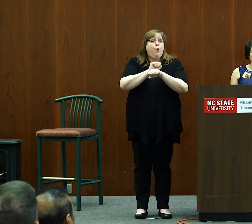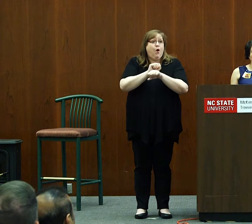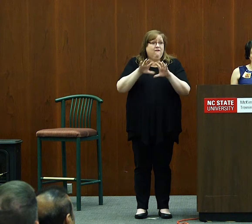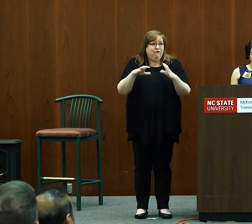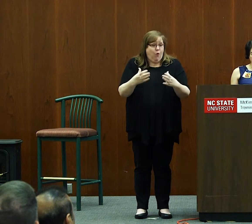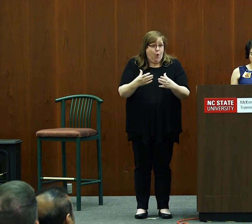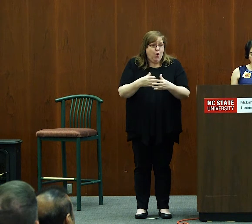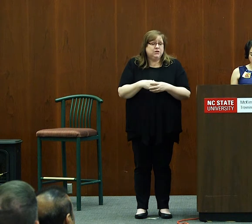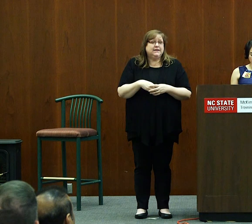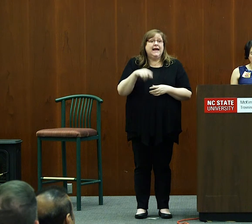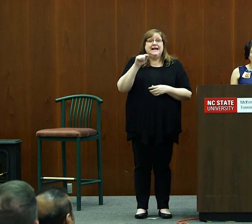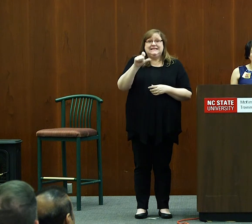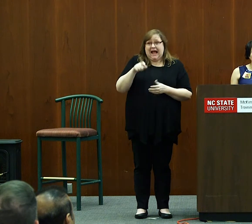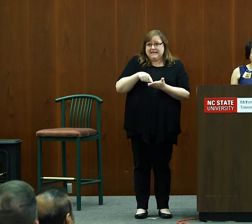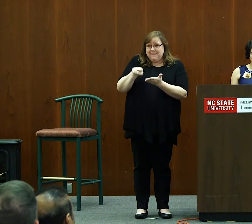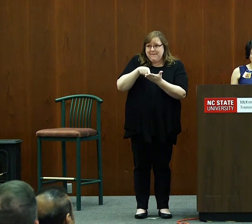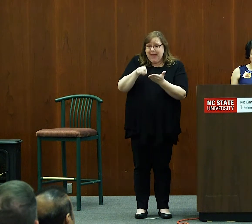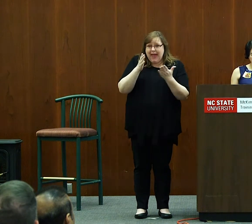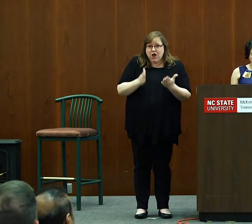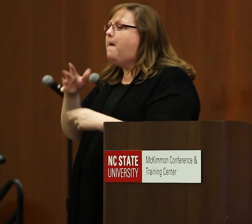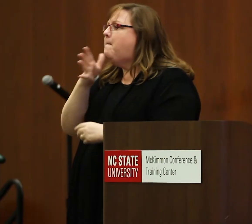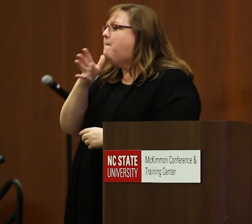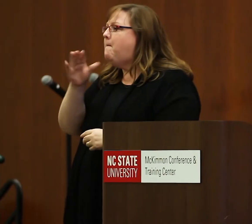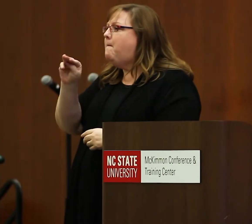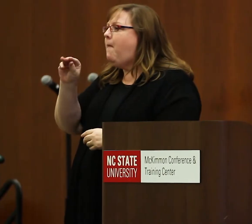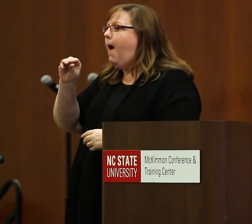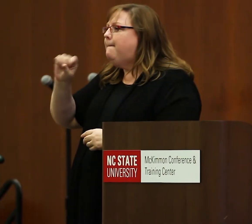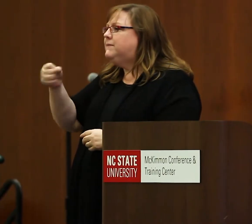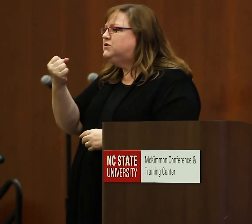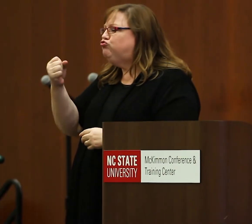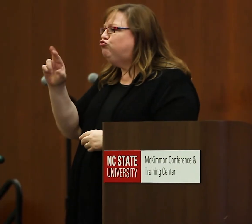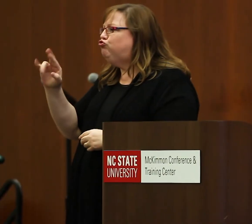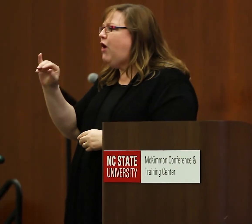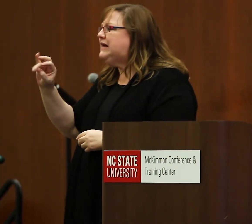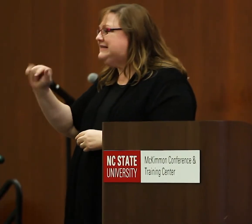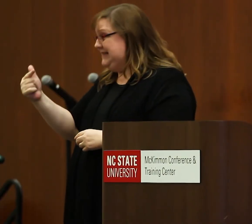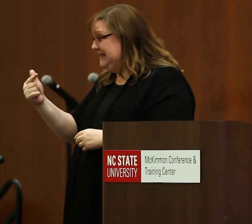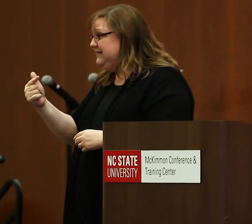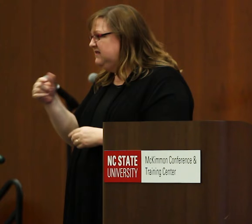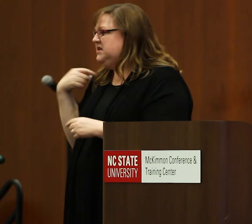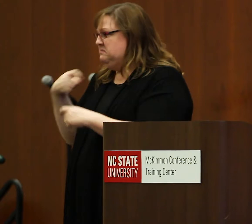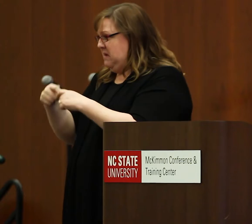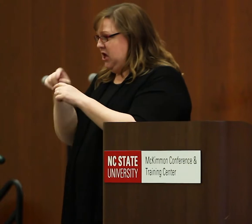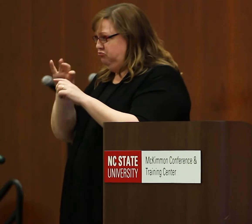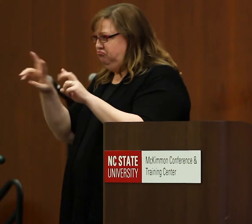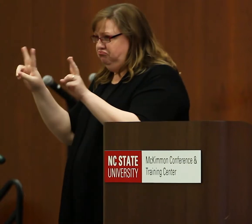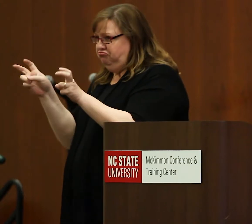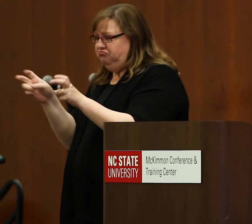Most important, I am the proud mother of two children, Jaslene and Enoch,